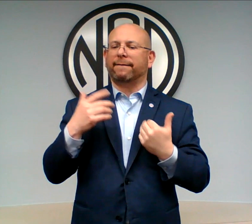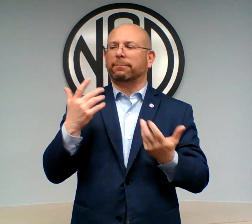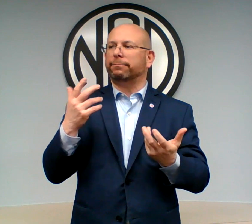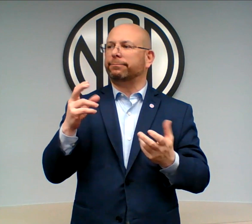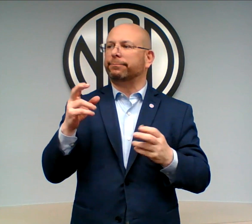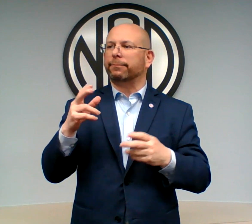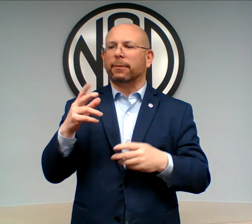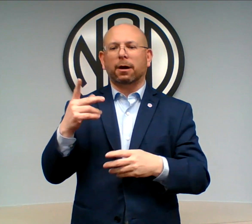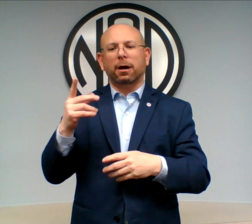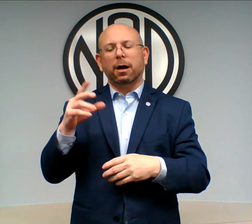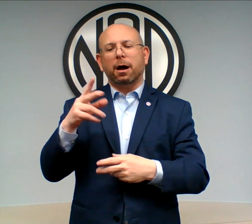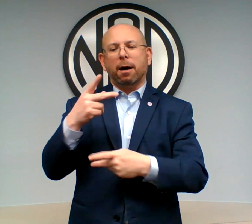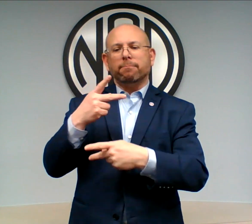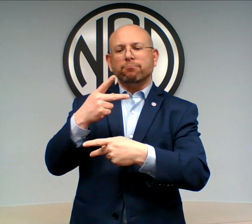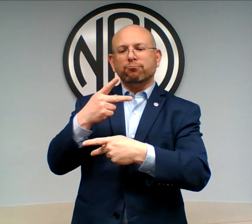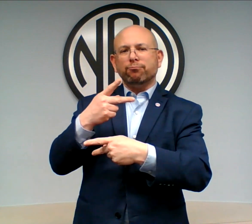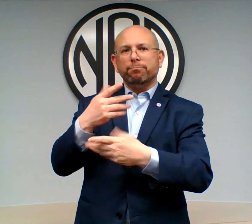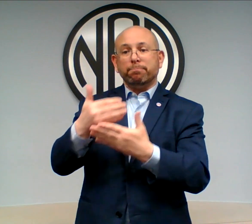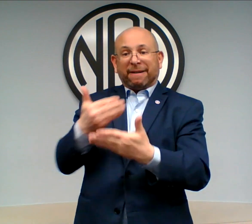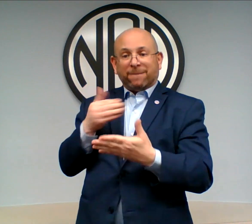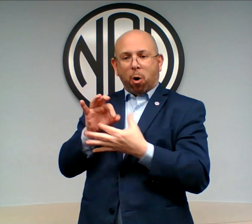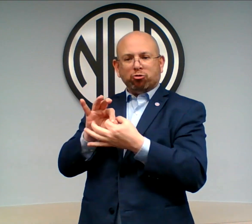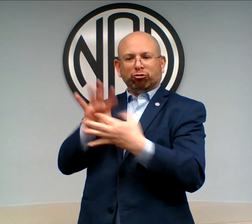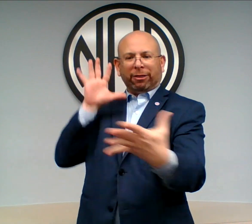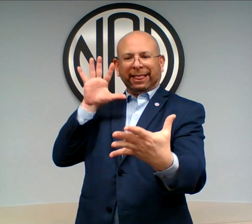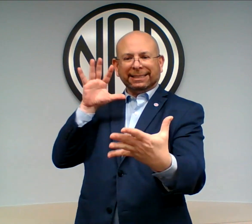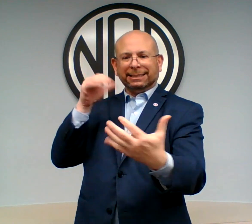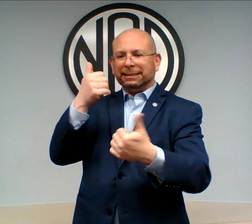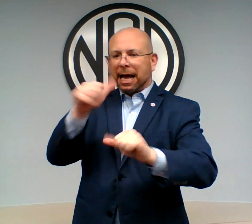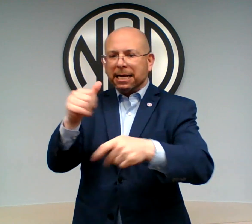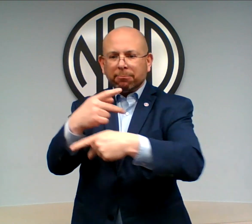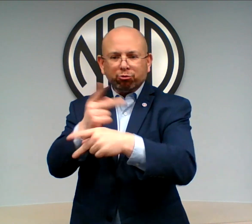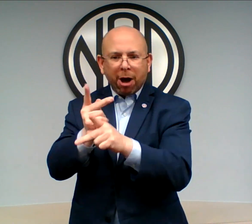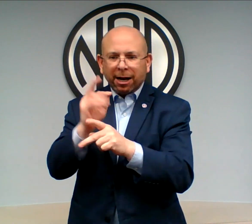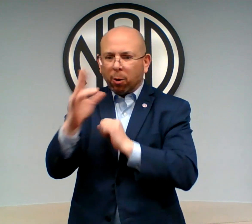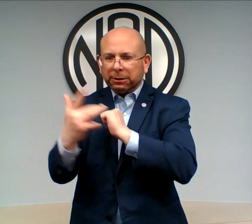to engage a focus group of people with